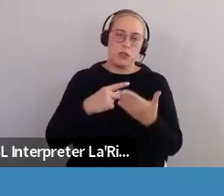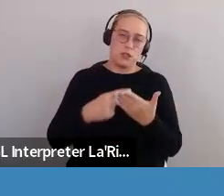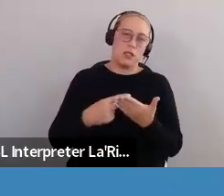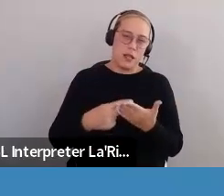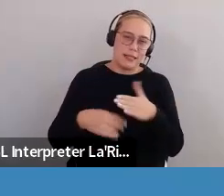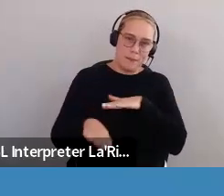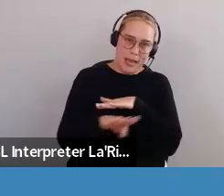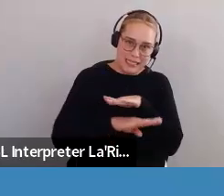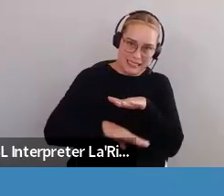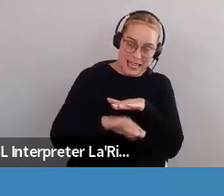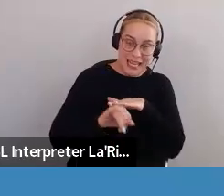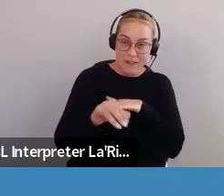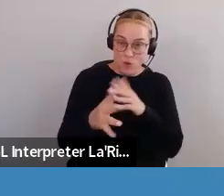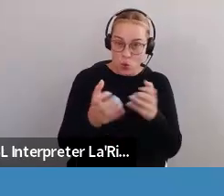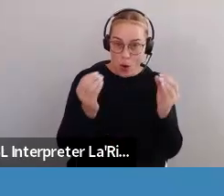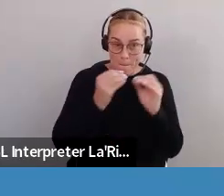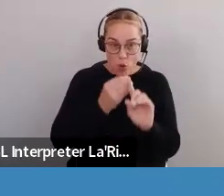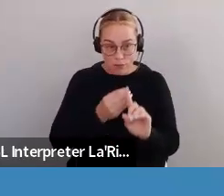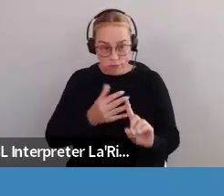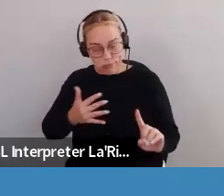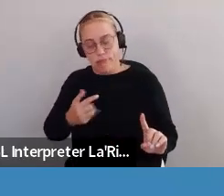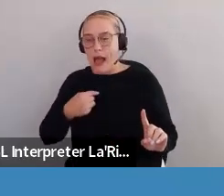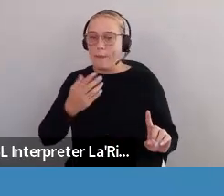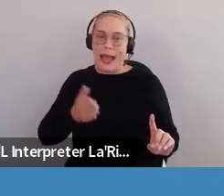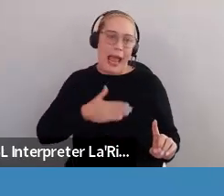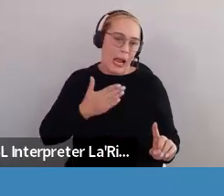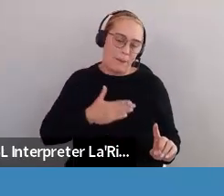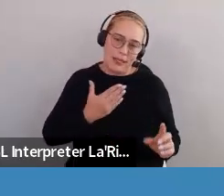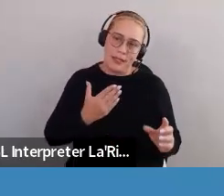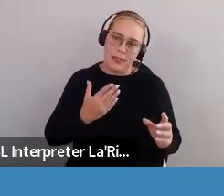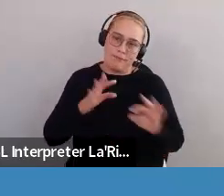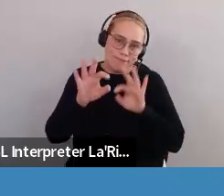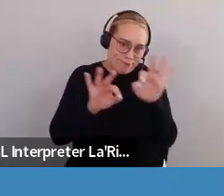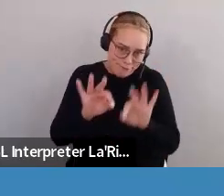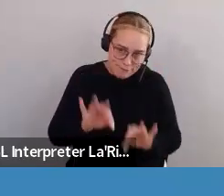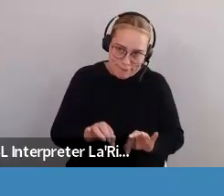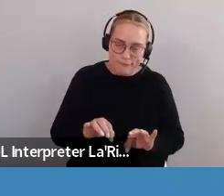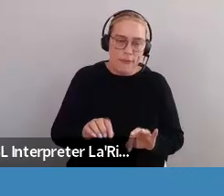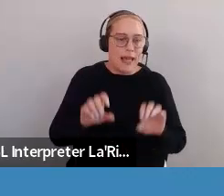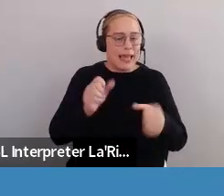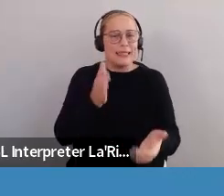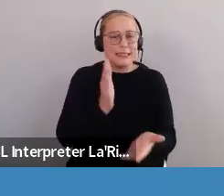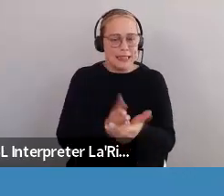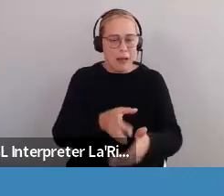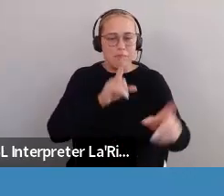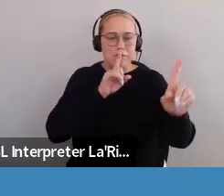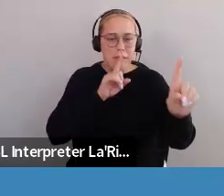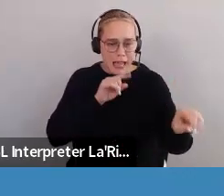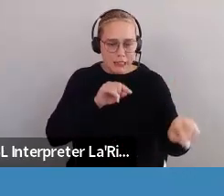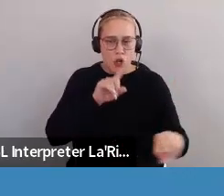with lots of regulations. Everything we are going over today is really the